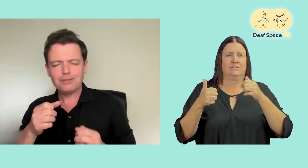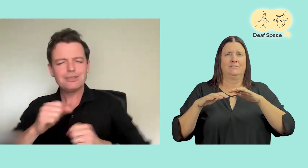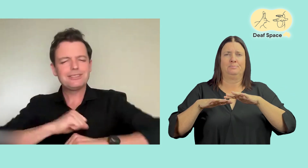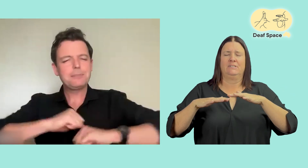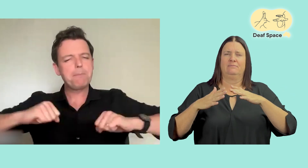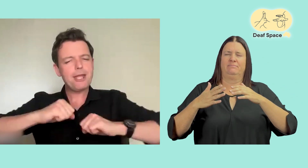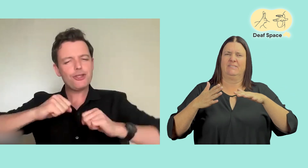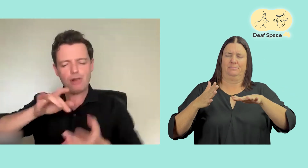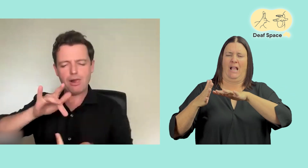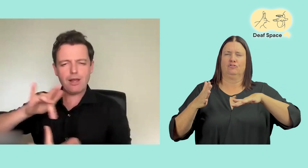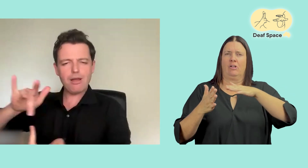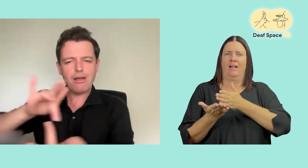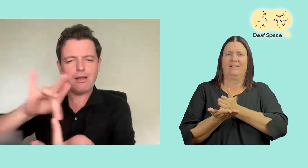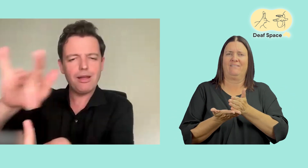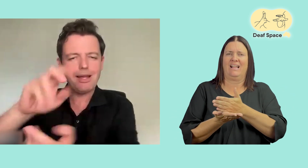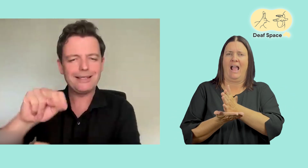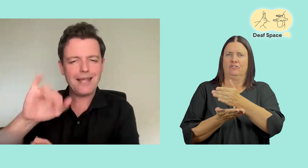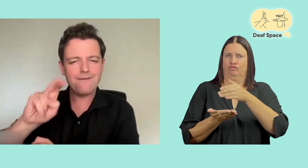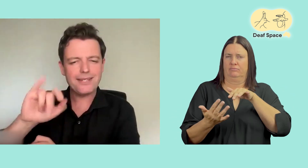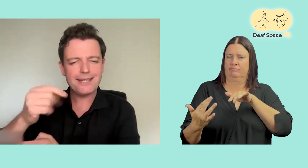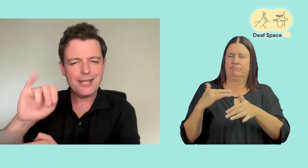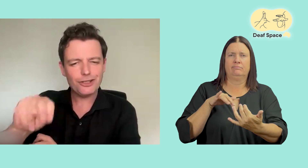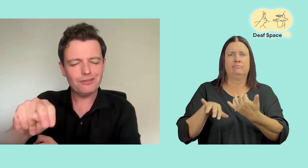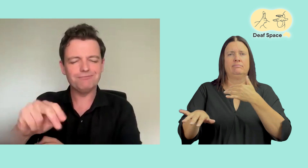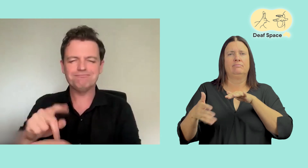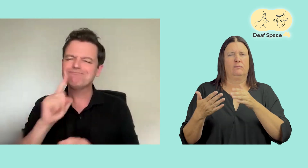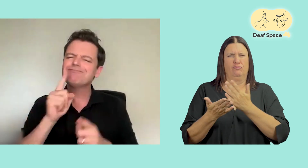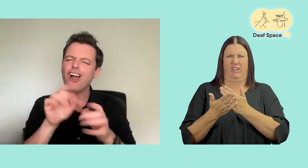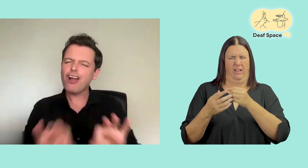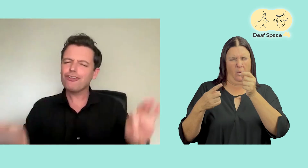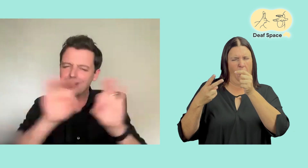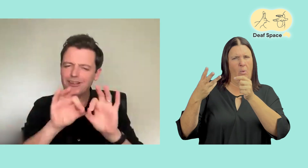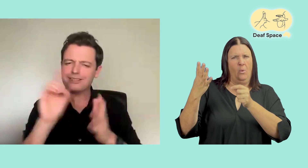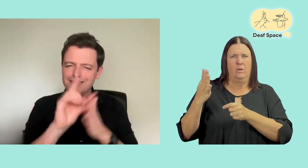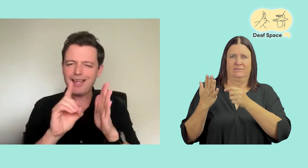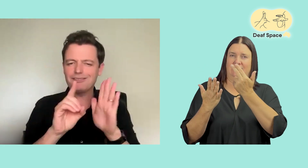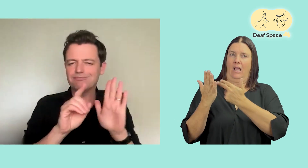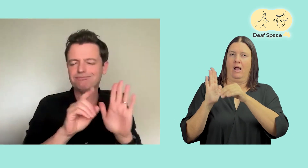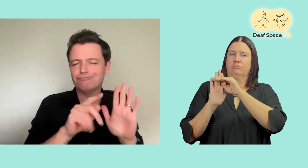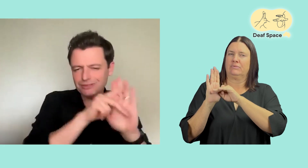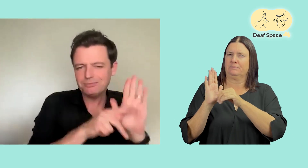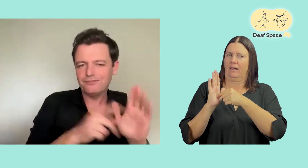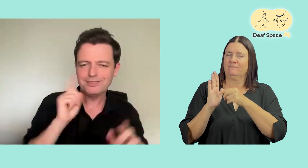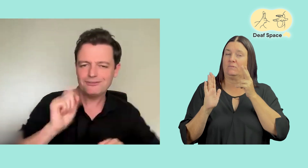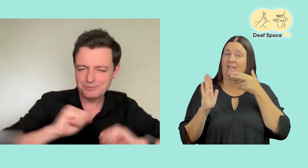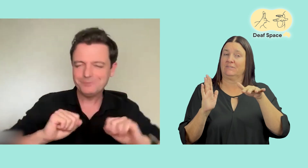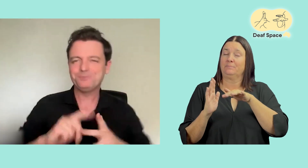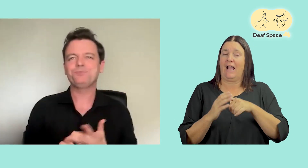Also, good spatial navigation. These are all original design principles for Deaf Space.